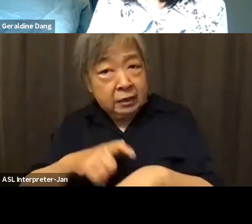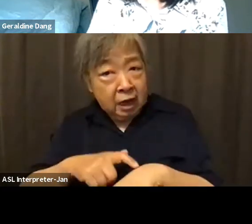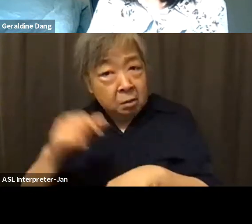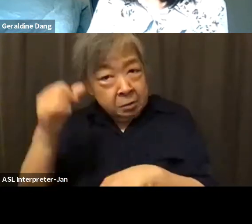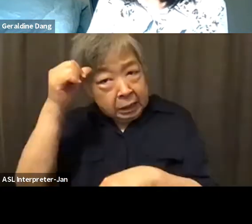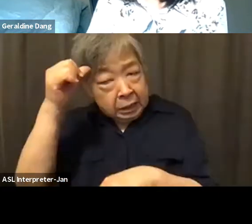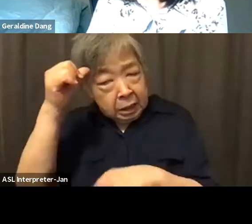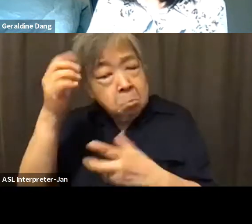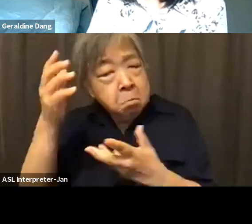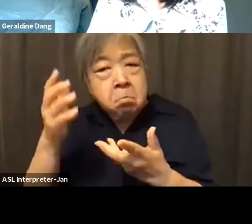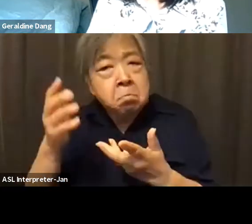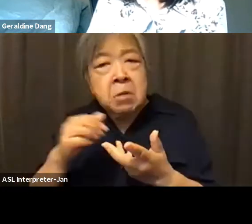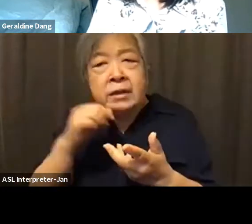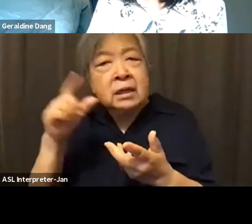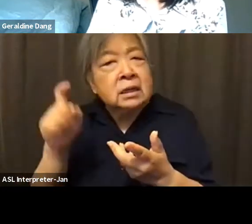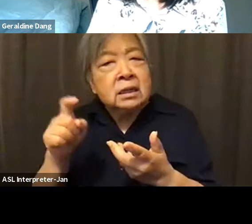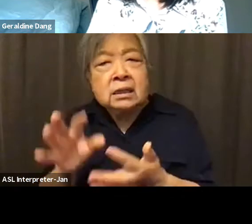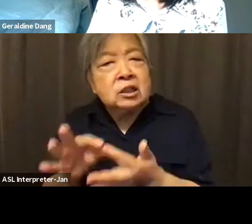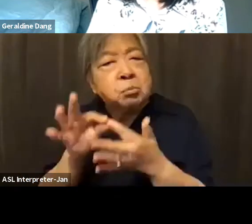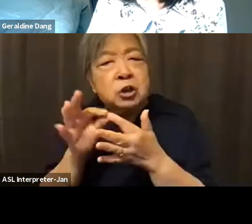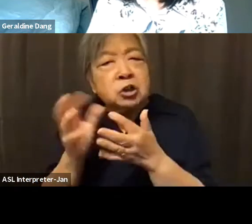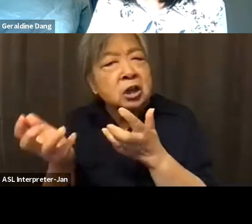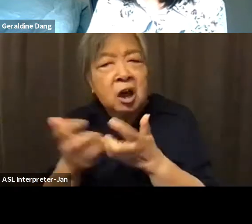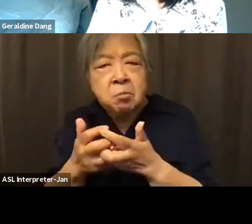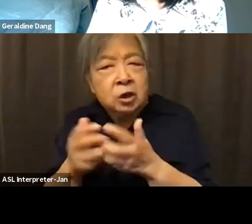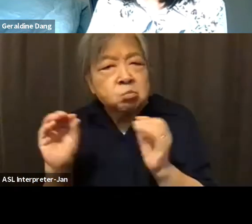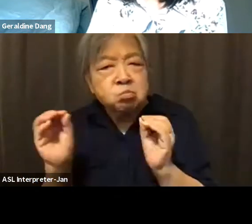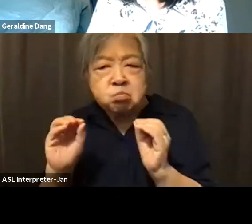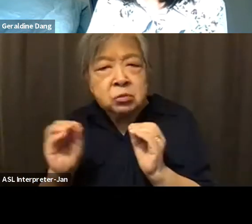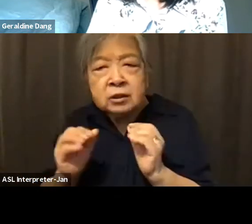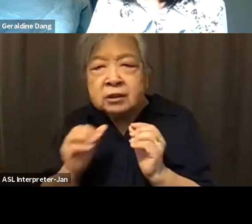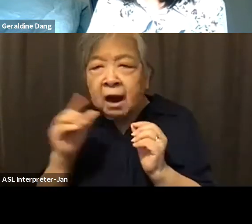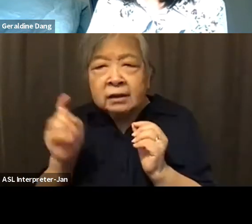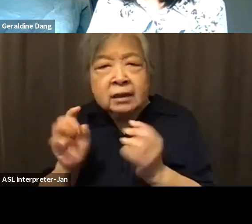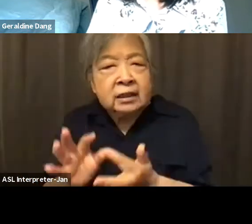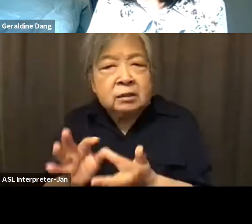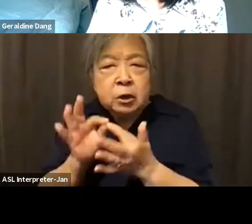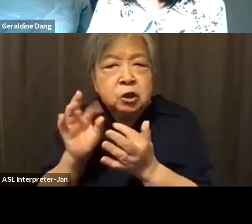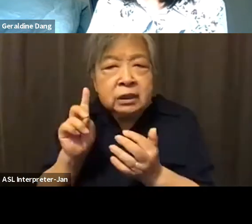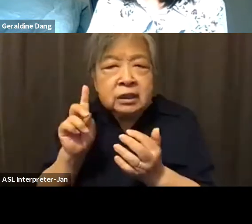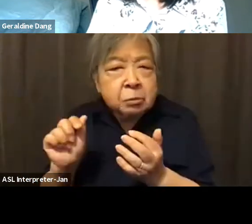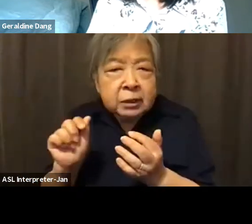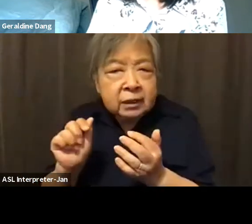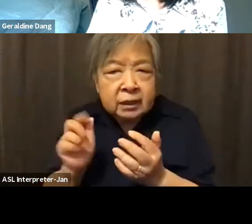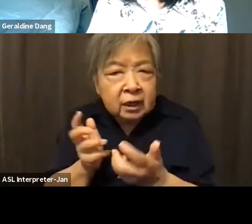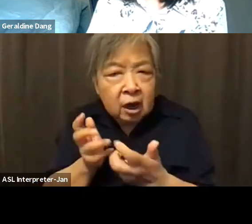I didn't need any special accommodation or any special disability related accommodation.